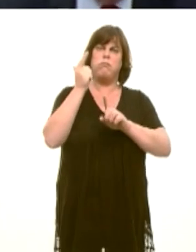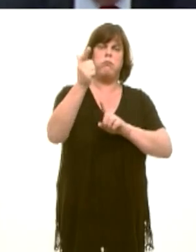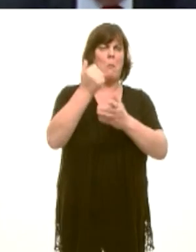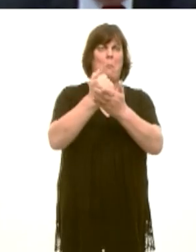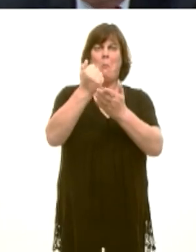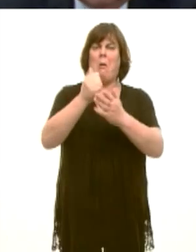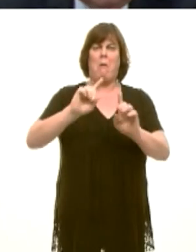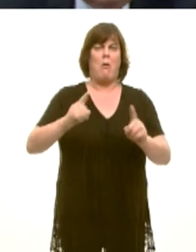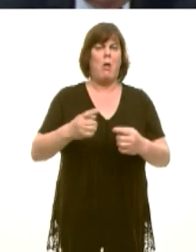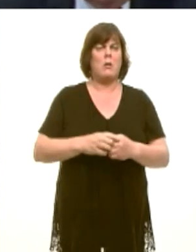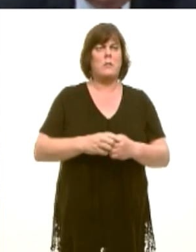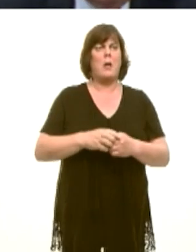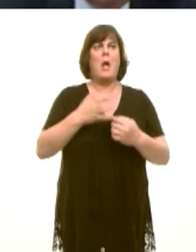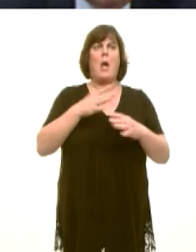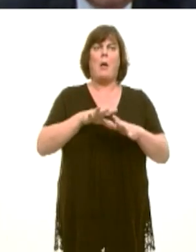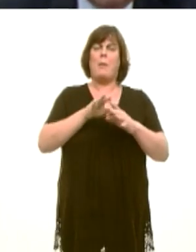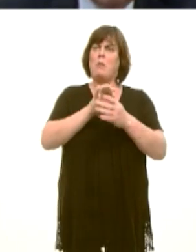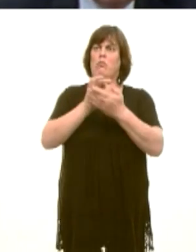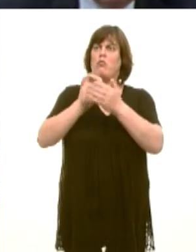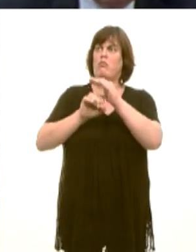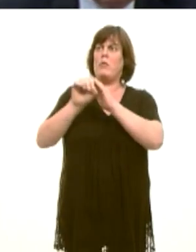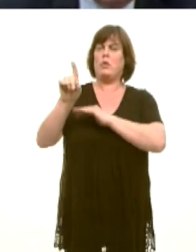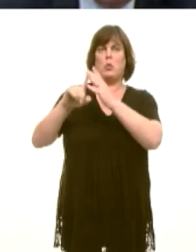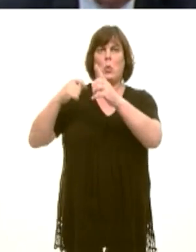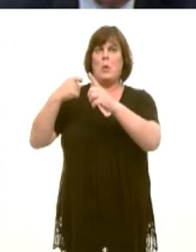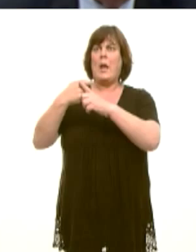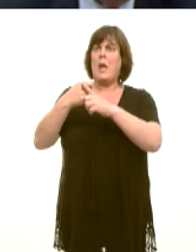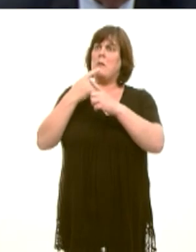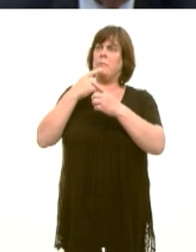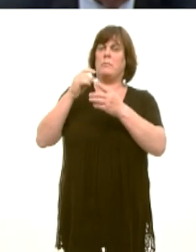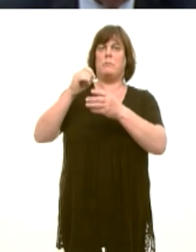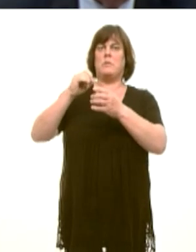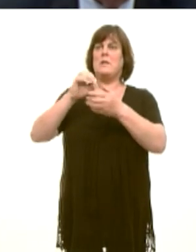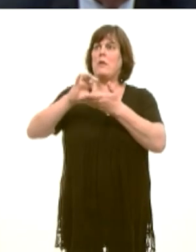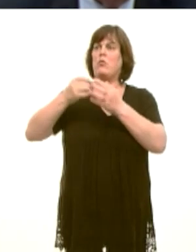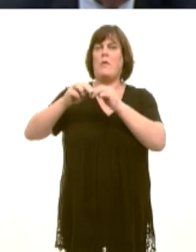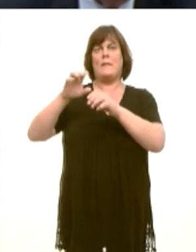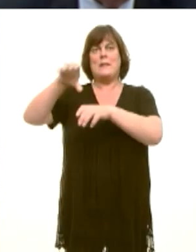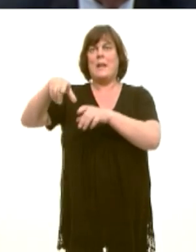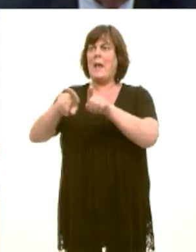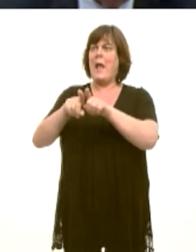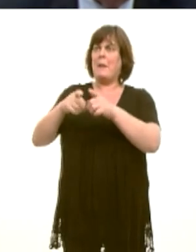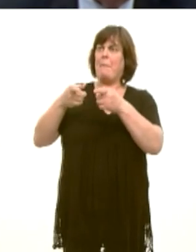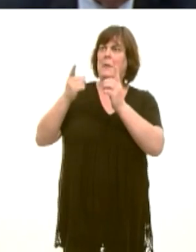of State at the Department for Business, Innovation and Skills, and Minister of State at the Treasury, yet have had no response. Could you impress upon them that they should be doing all they